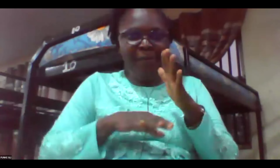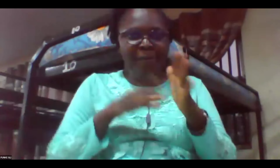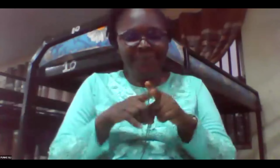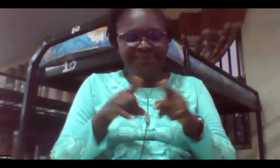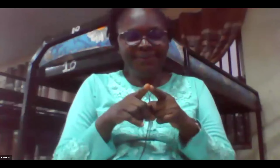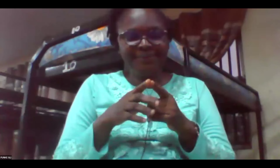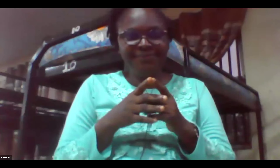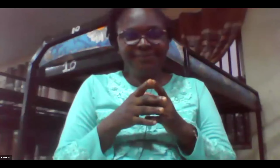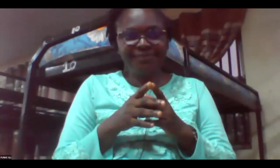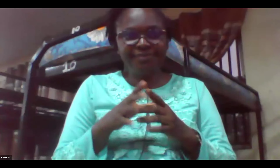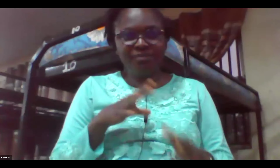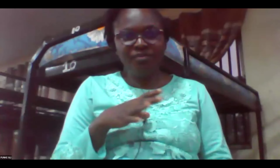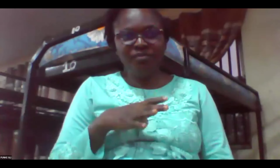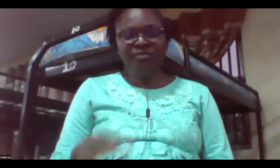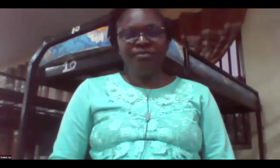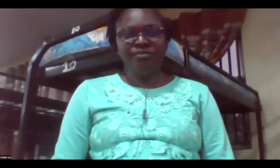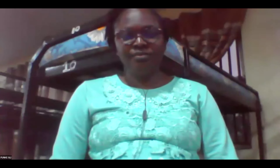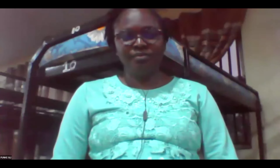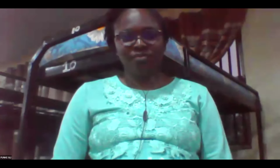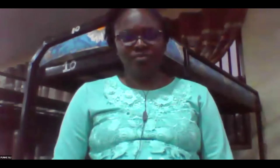Alright. So that is the